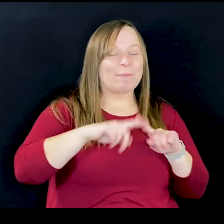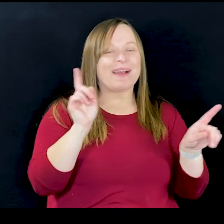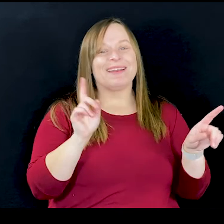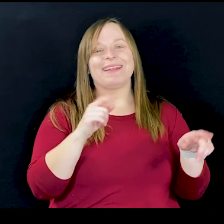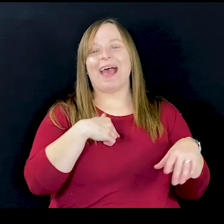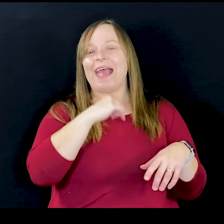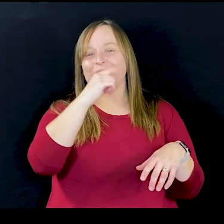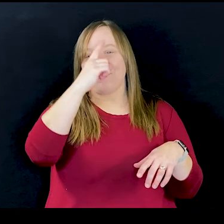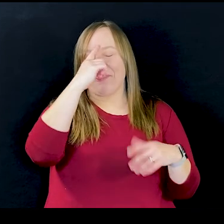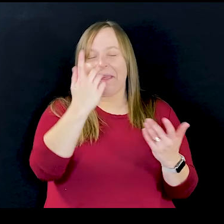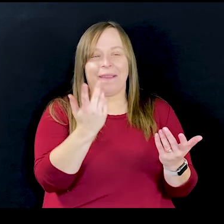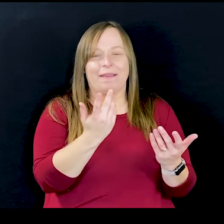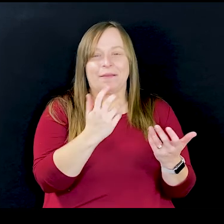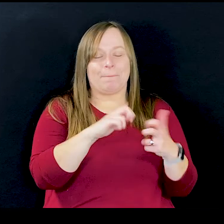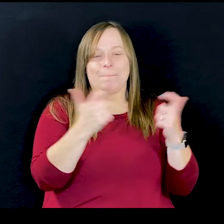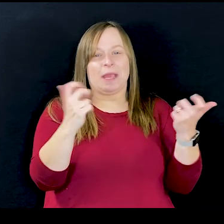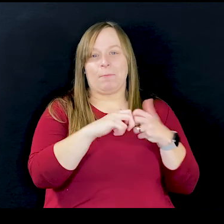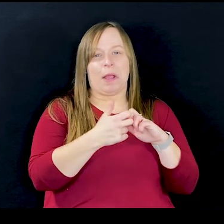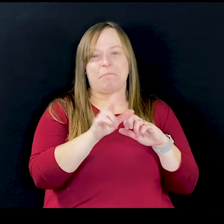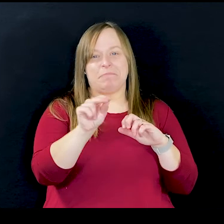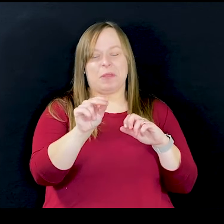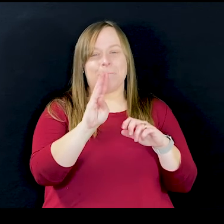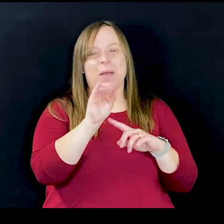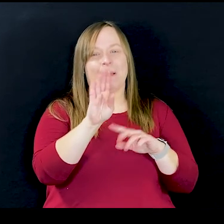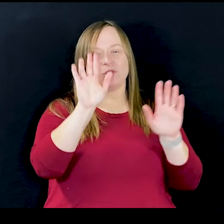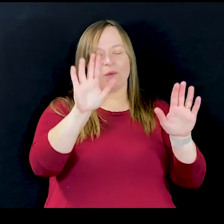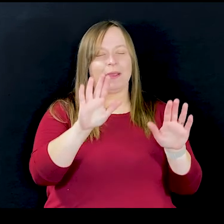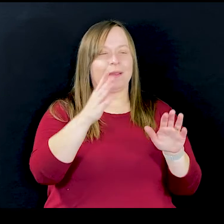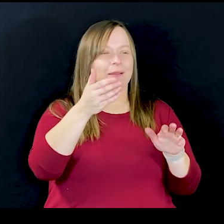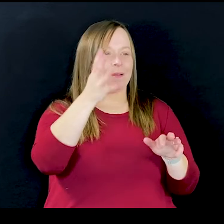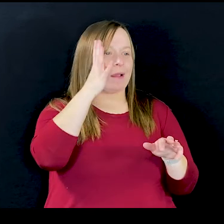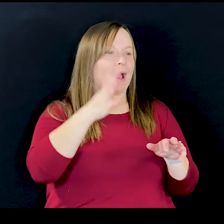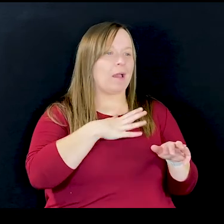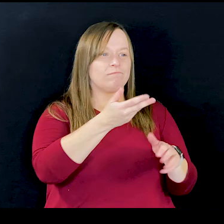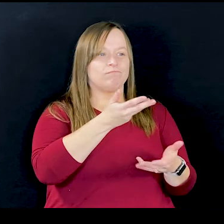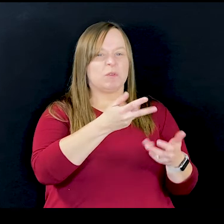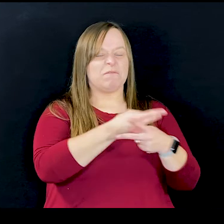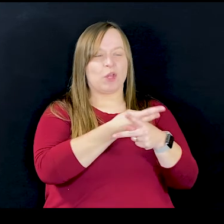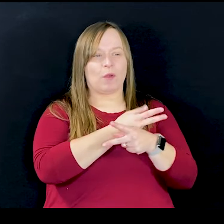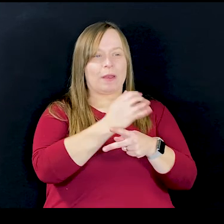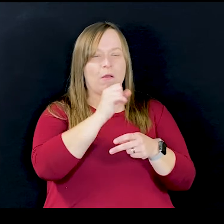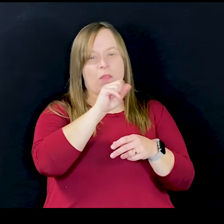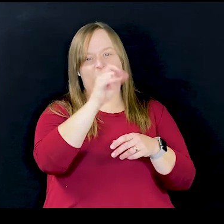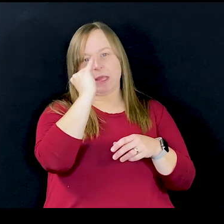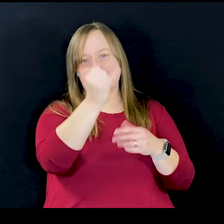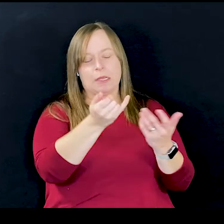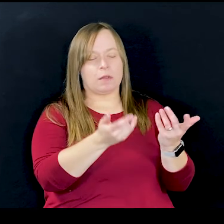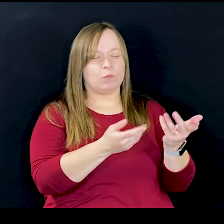But I don't really think it'll be a big problem. Bob's a great guy and so I'm sure he'll love the idea.